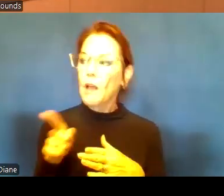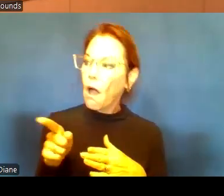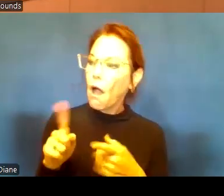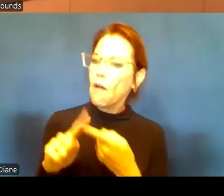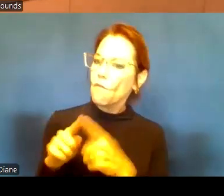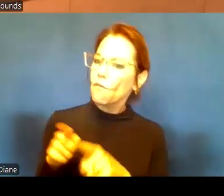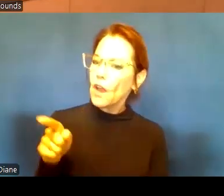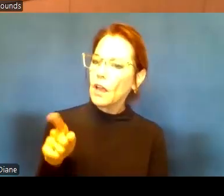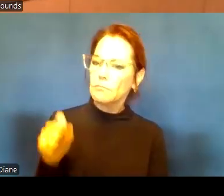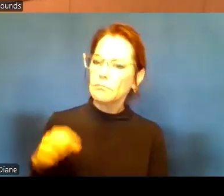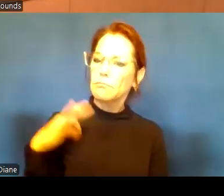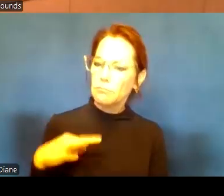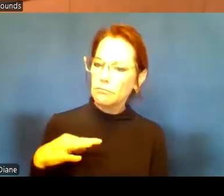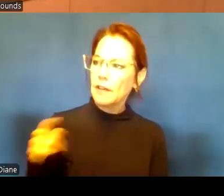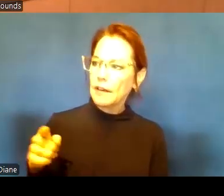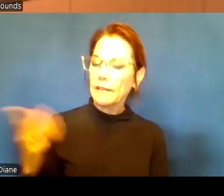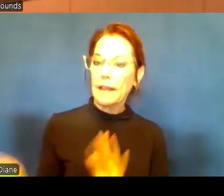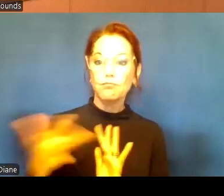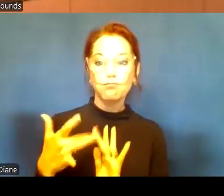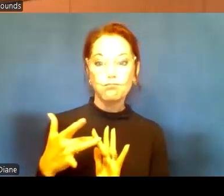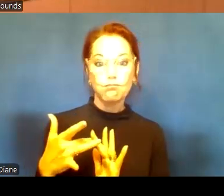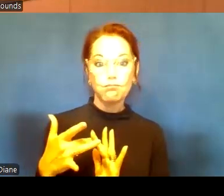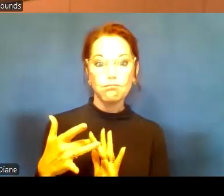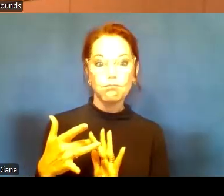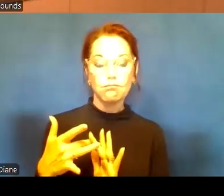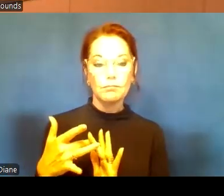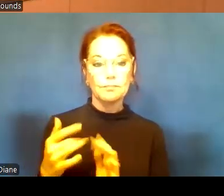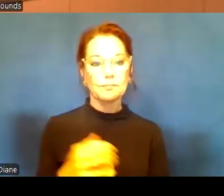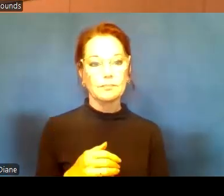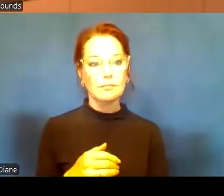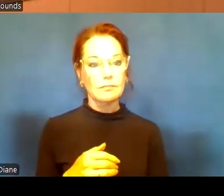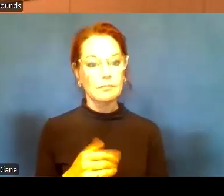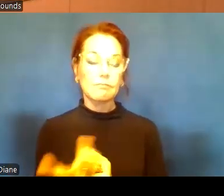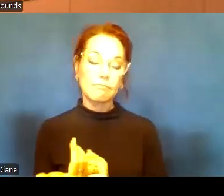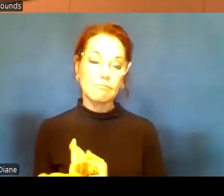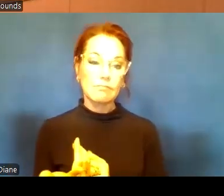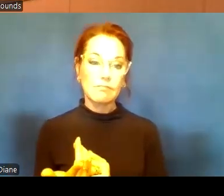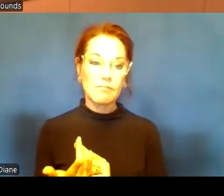from our support and reached out to us um and so that is way to kind of um connect